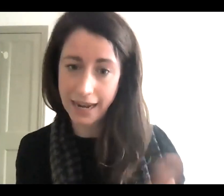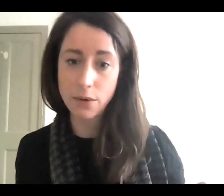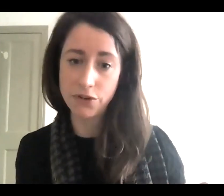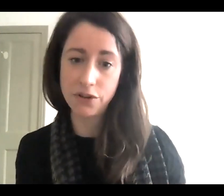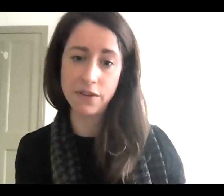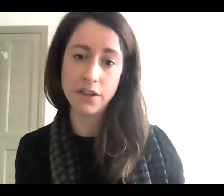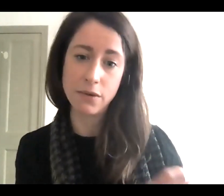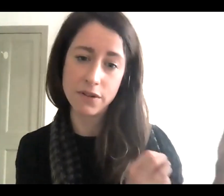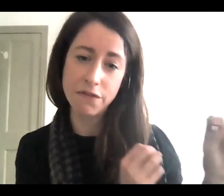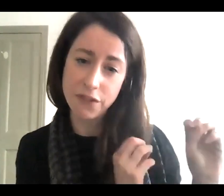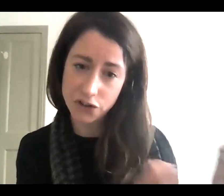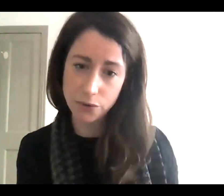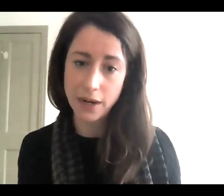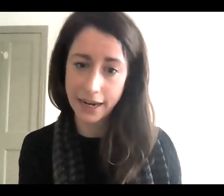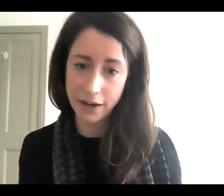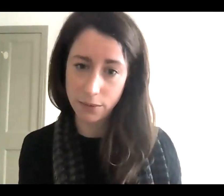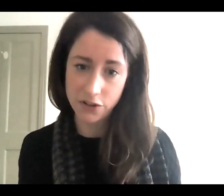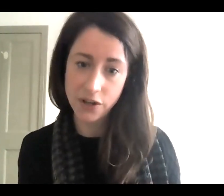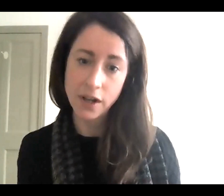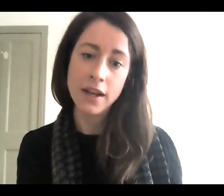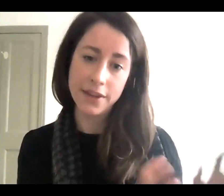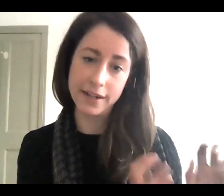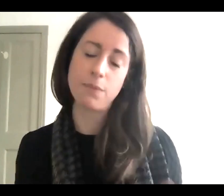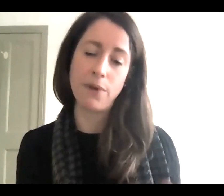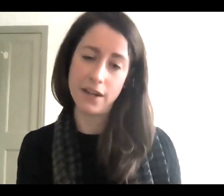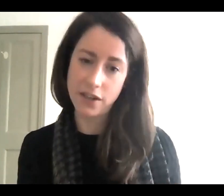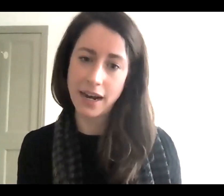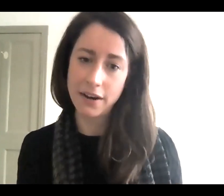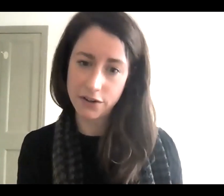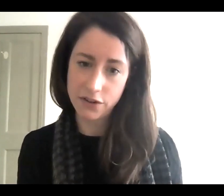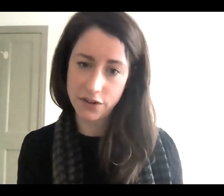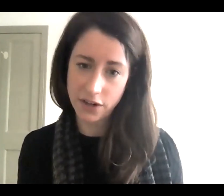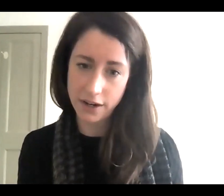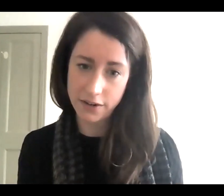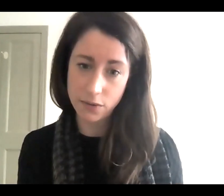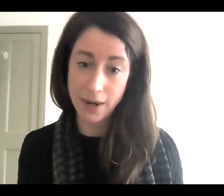language of it, that there was a visual language that expressed the characters desires as well